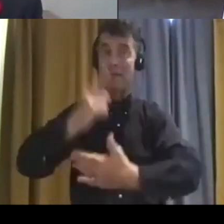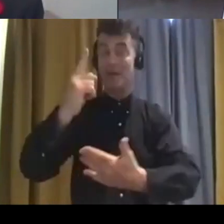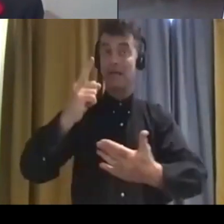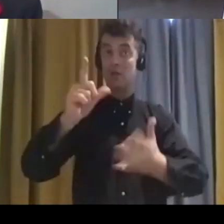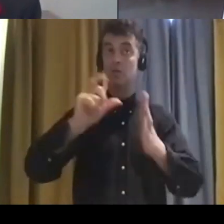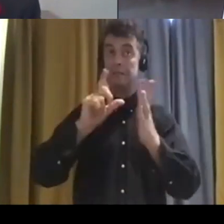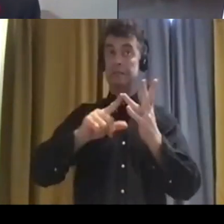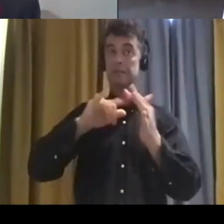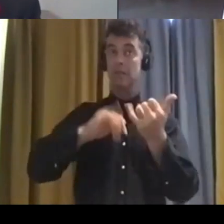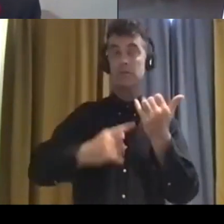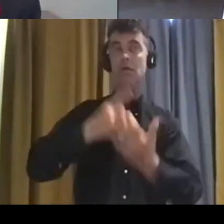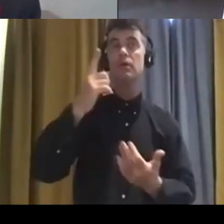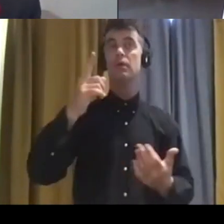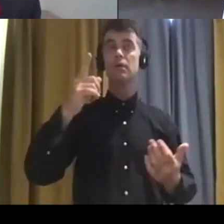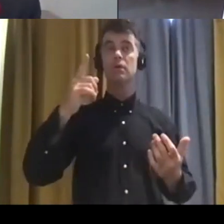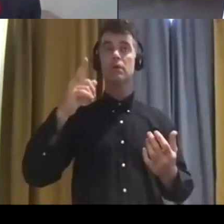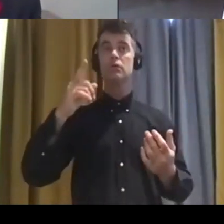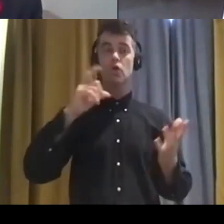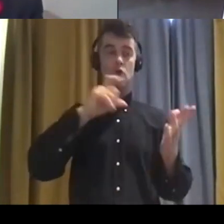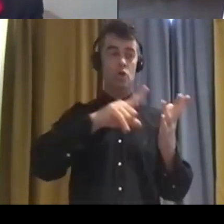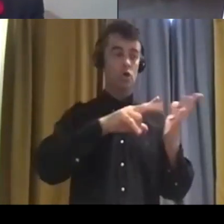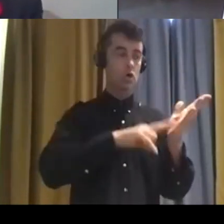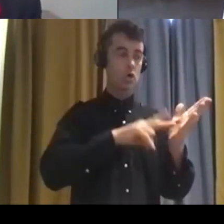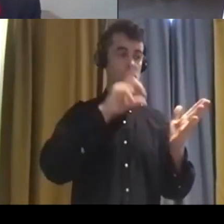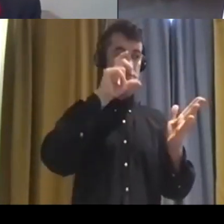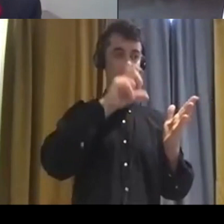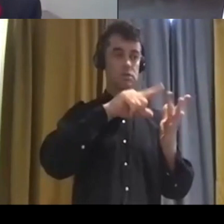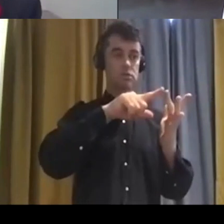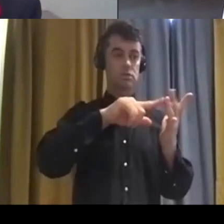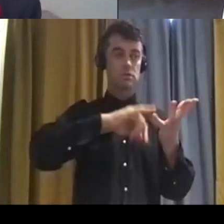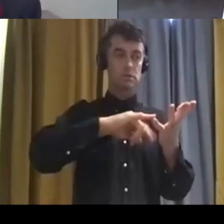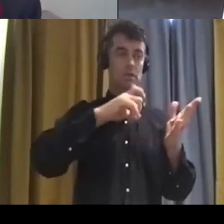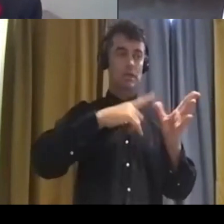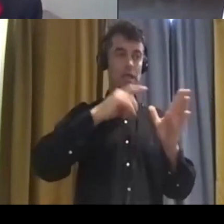together of conscious capital and the value of the disability dollar. What what are the